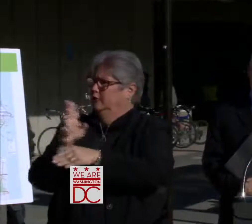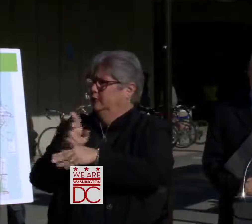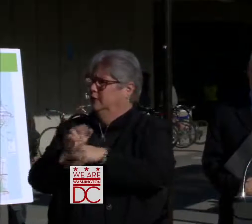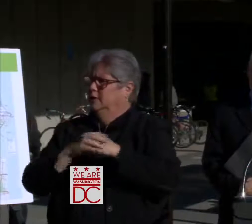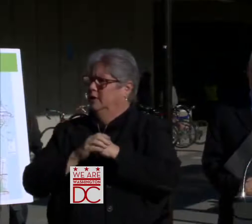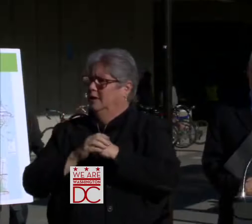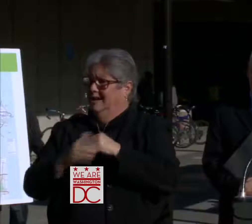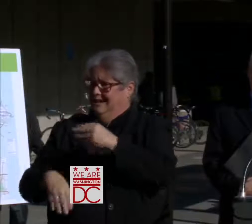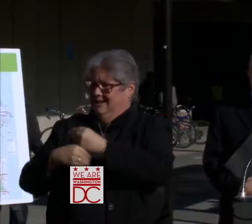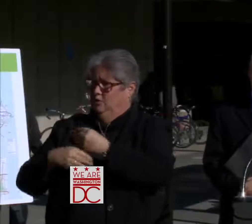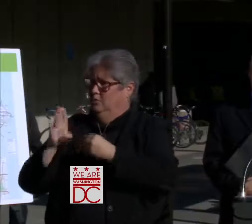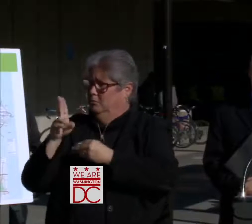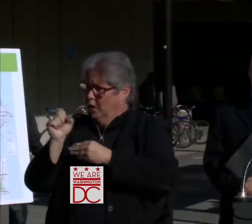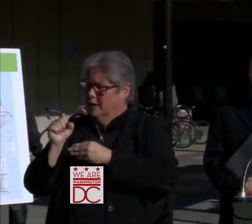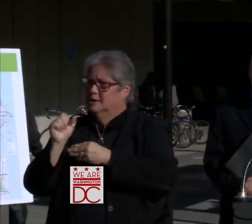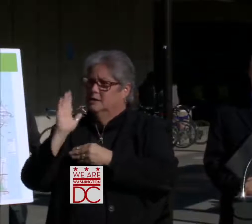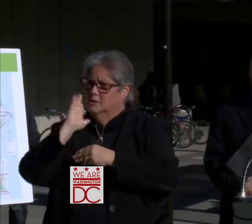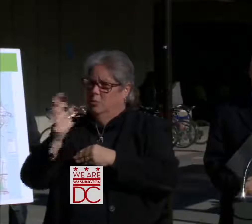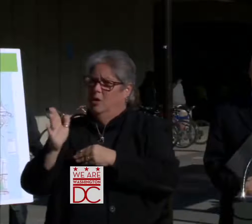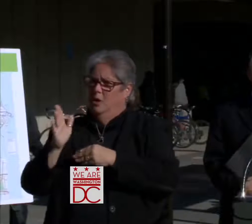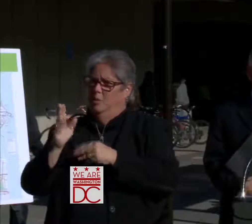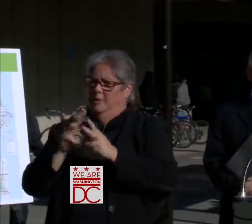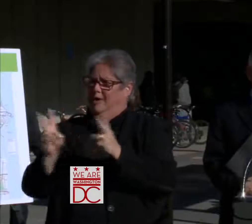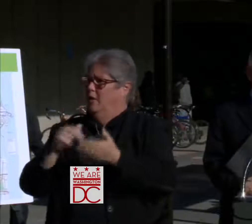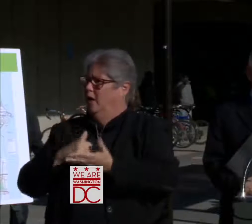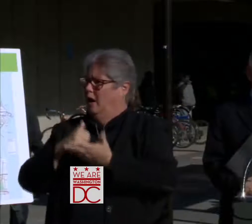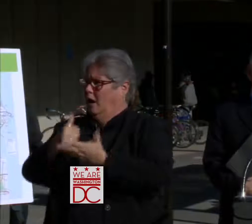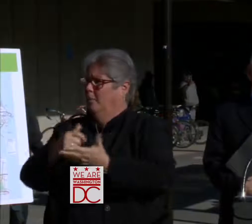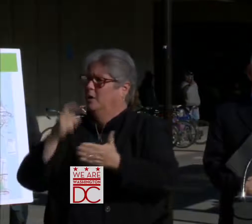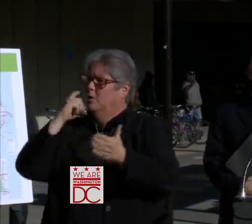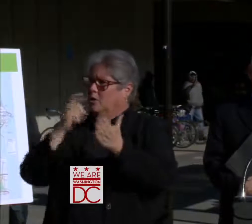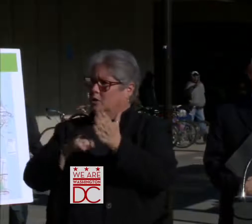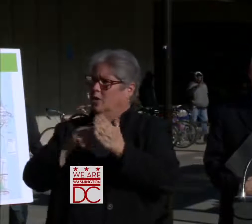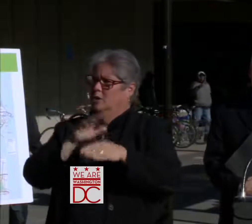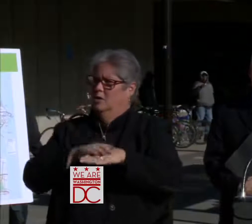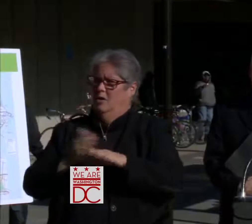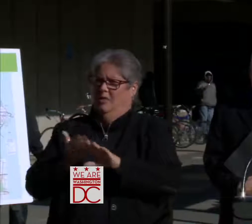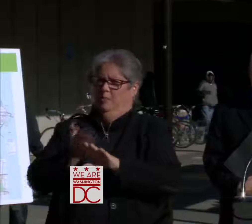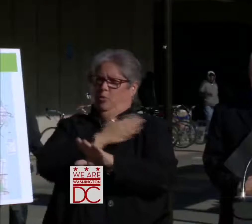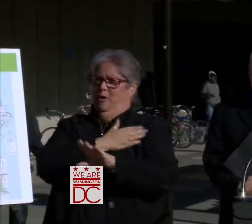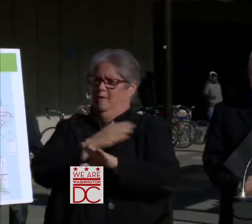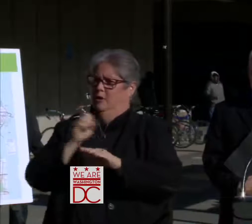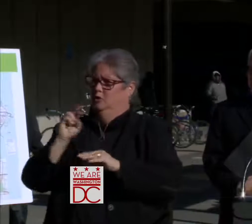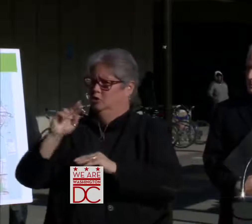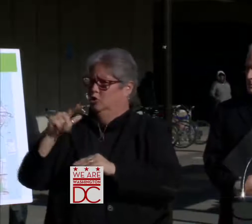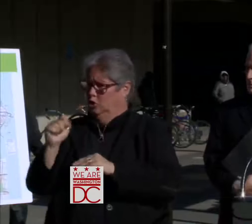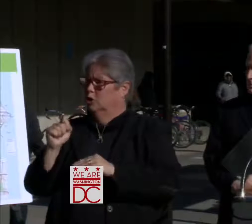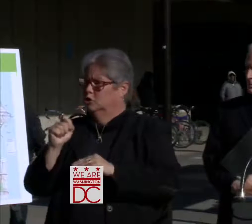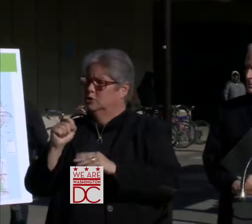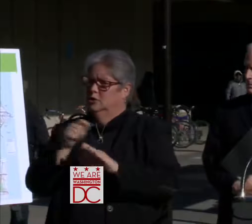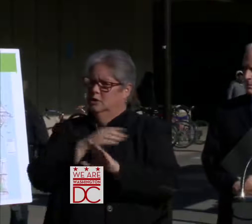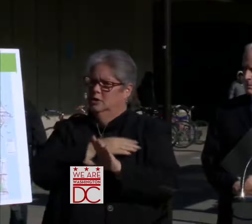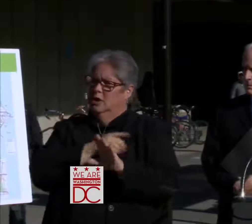BUSES WILL BE VERY HELPFUL. WE NOTICED ON THE PREVIOUS SURGES THAT THERE HAVE BEEN